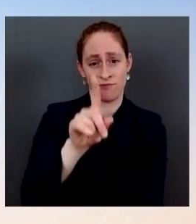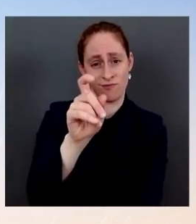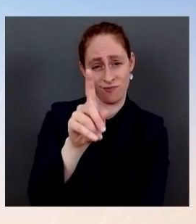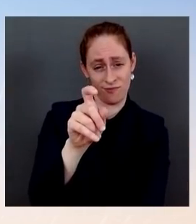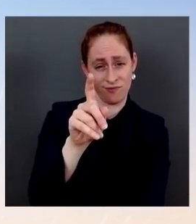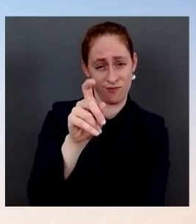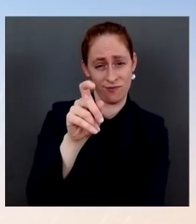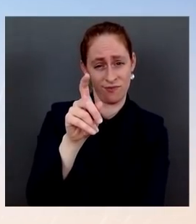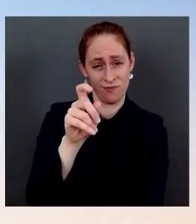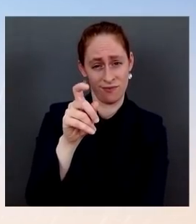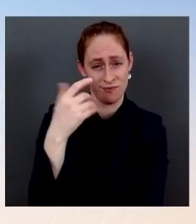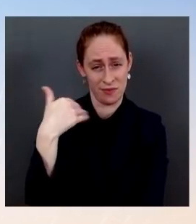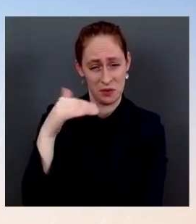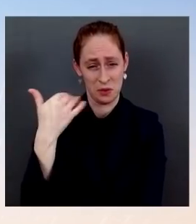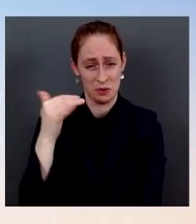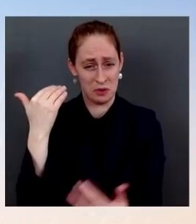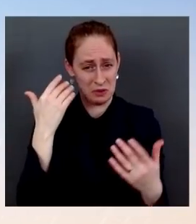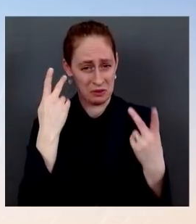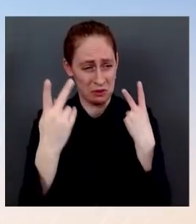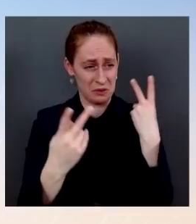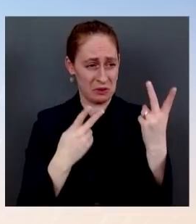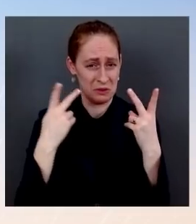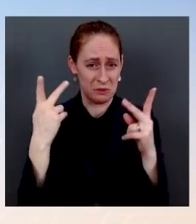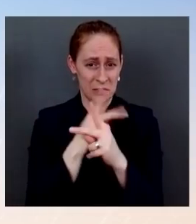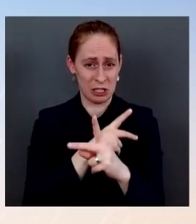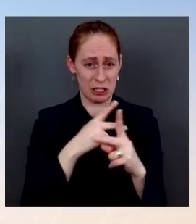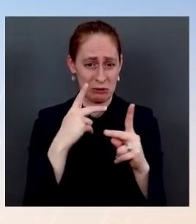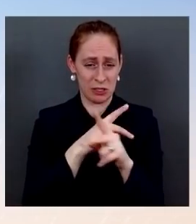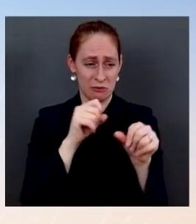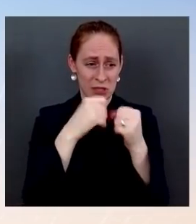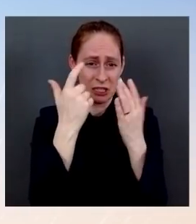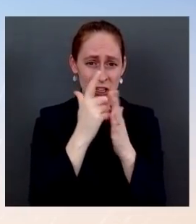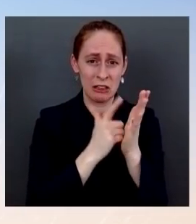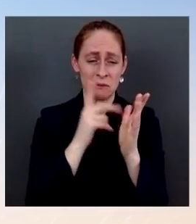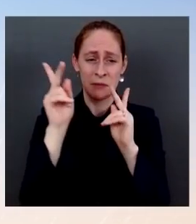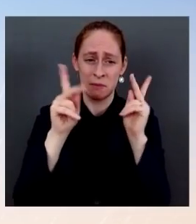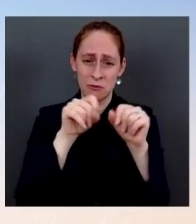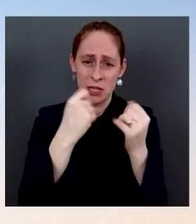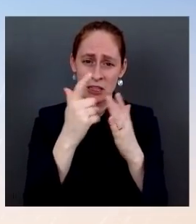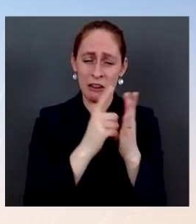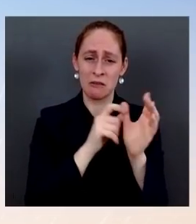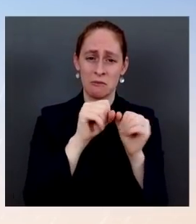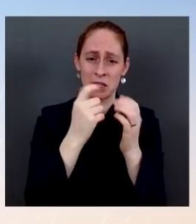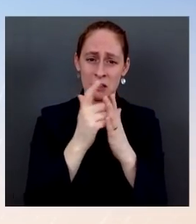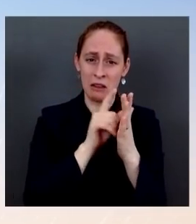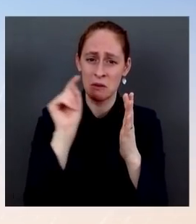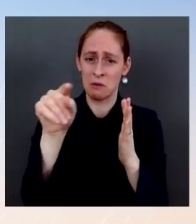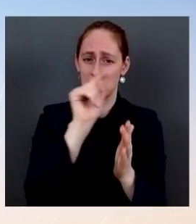has been carjacked at gunpoint? Ms. Psaki: Well, let me first say that we're relieved that she was not injured. And the President called her